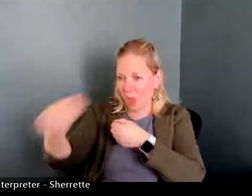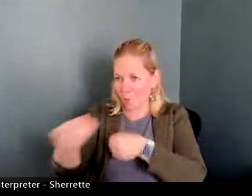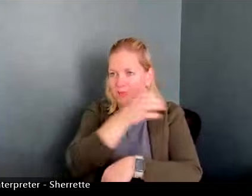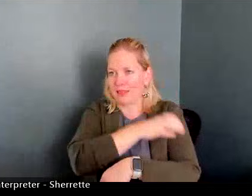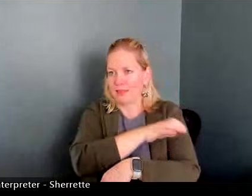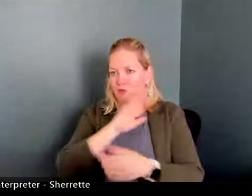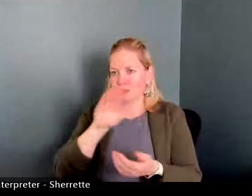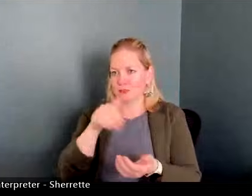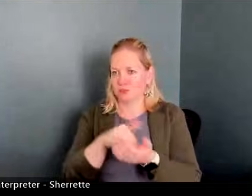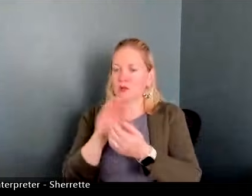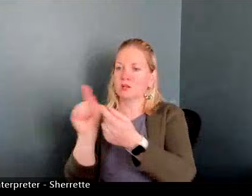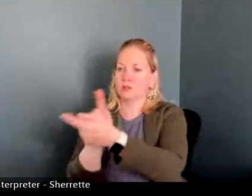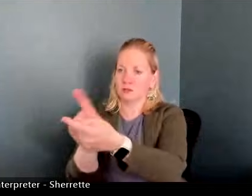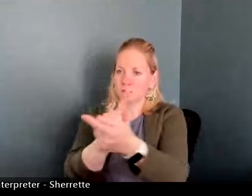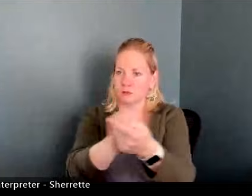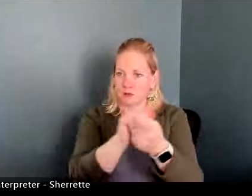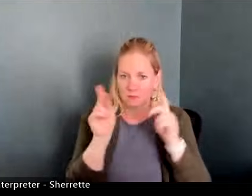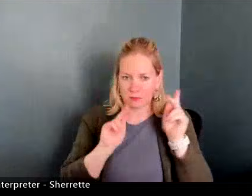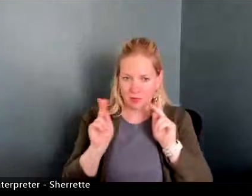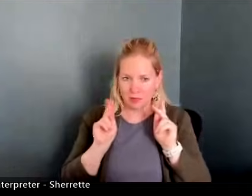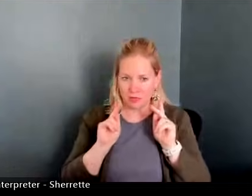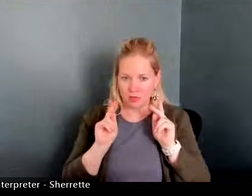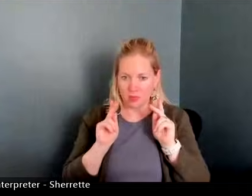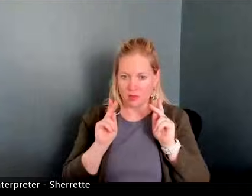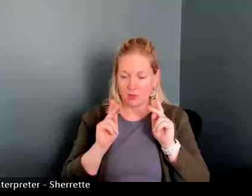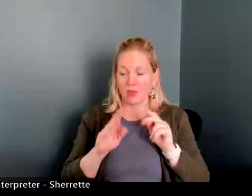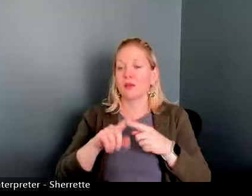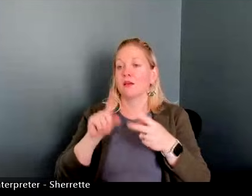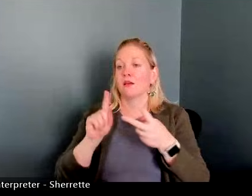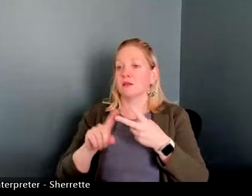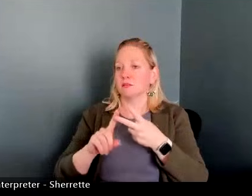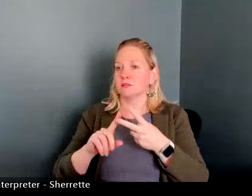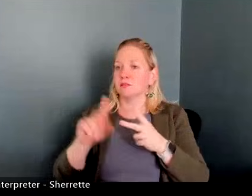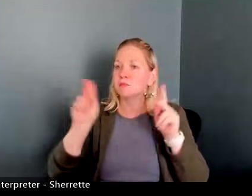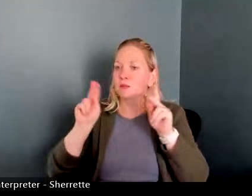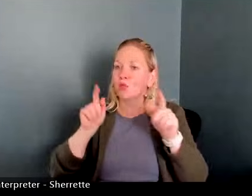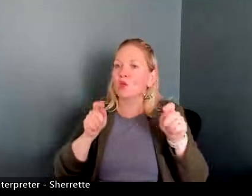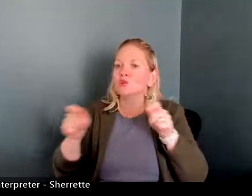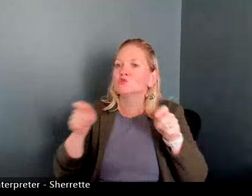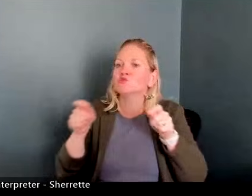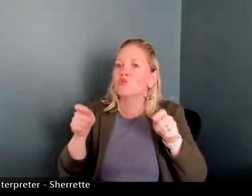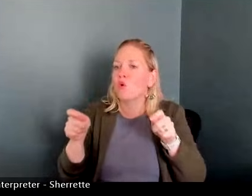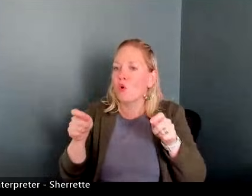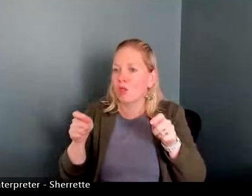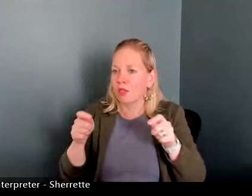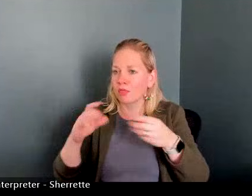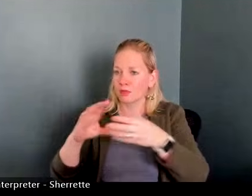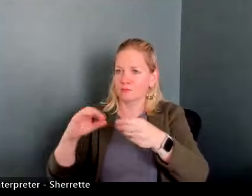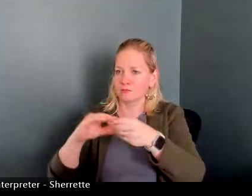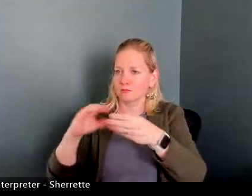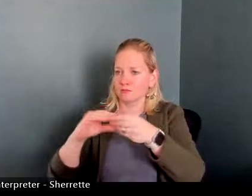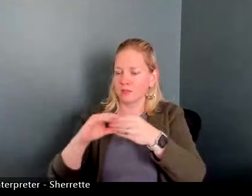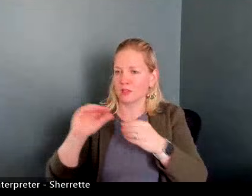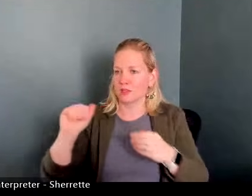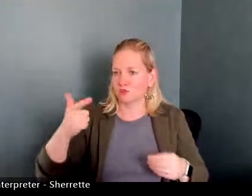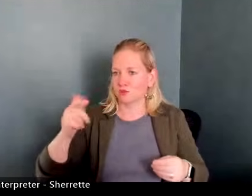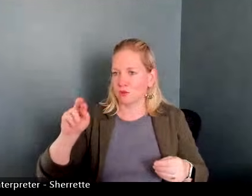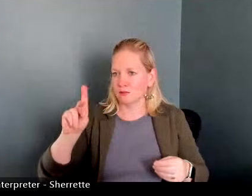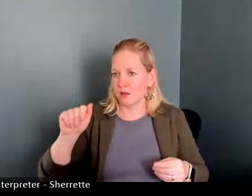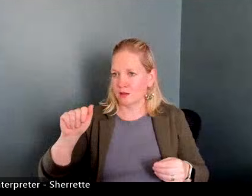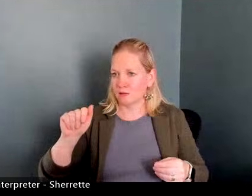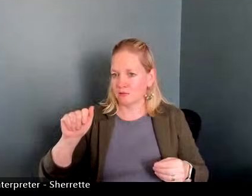people control the agenda, not within the power disequilibrium of a clinic visit. We have to